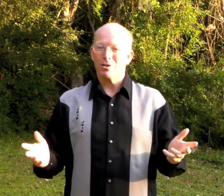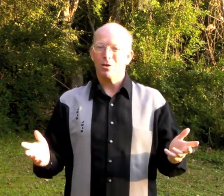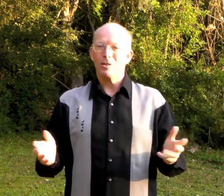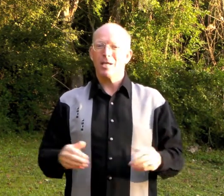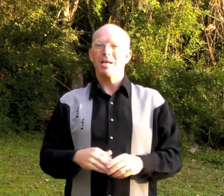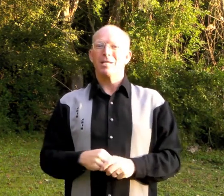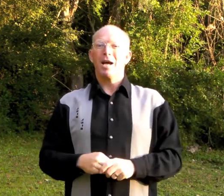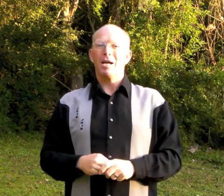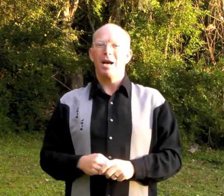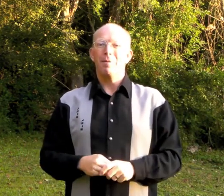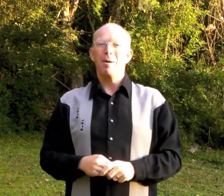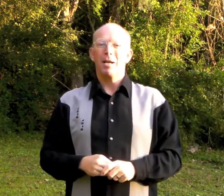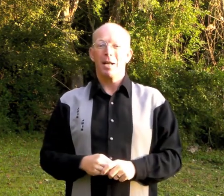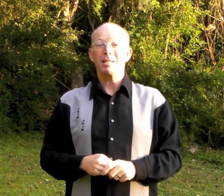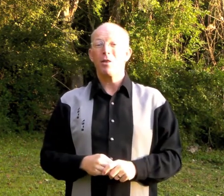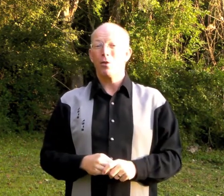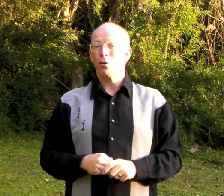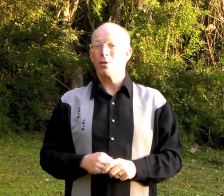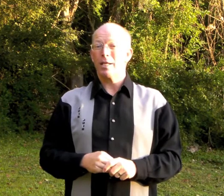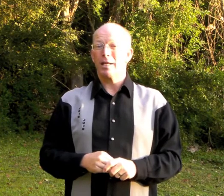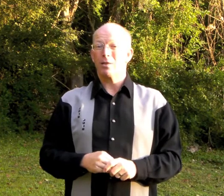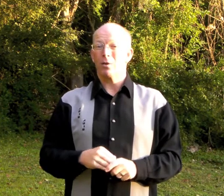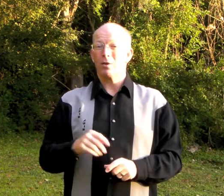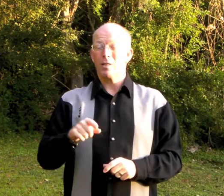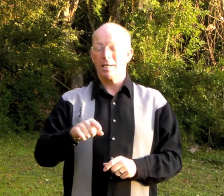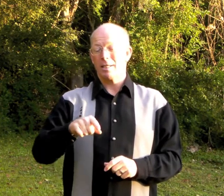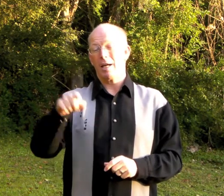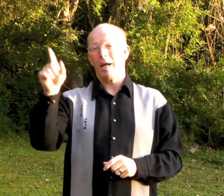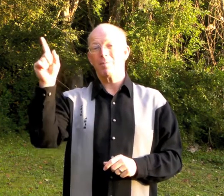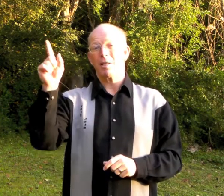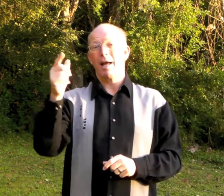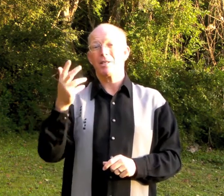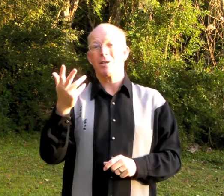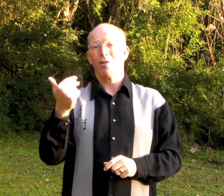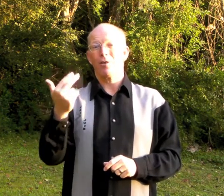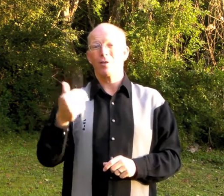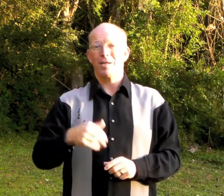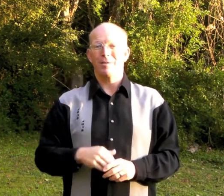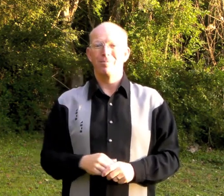This is LearnSigns.com lesson 13. LearnSigns.com/13.